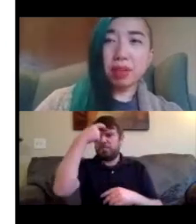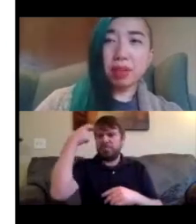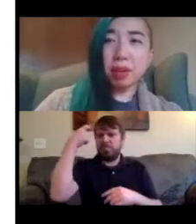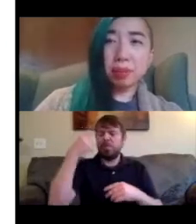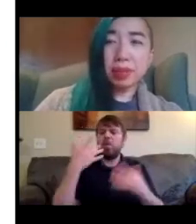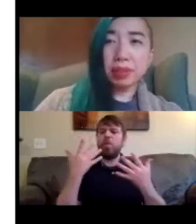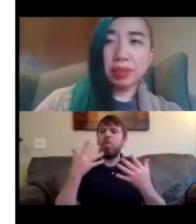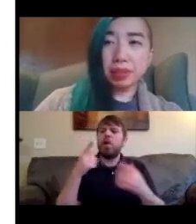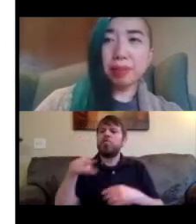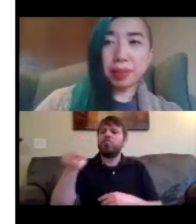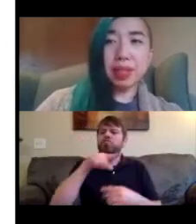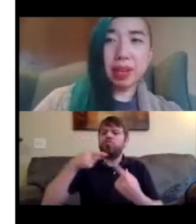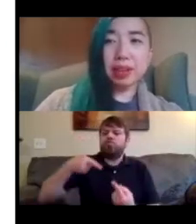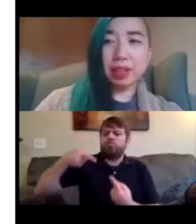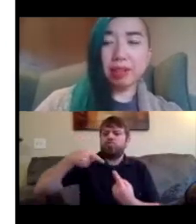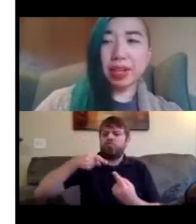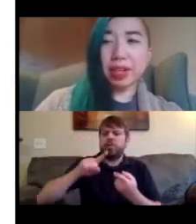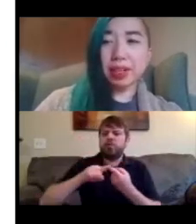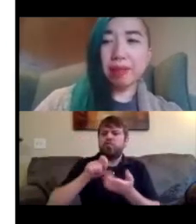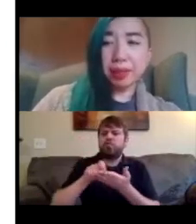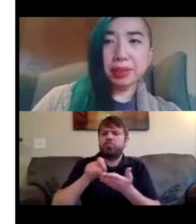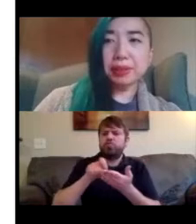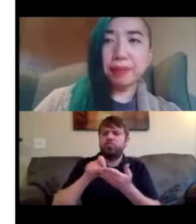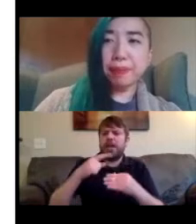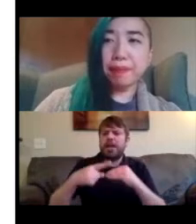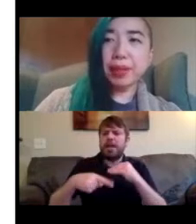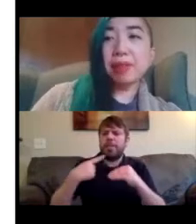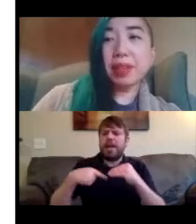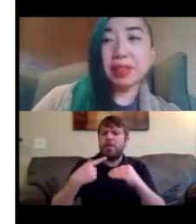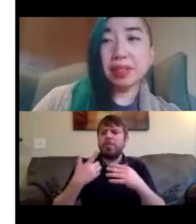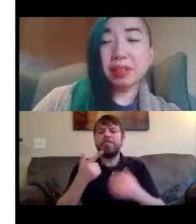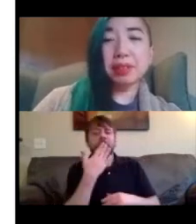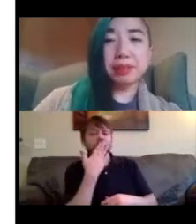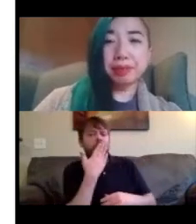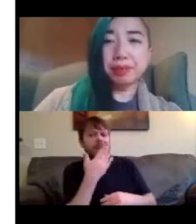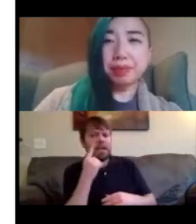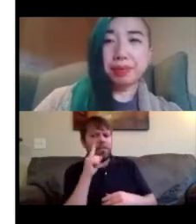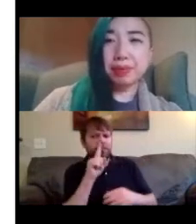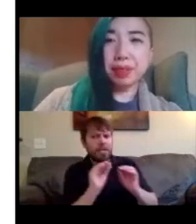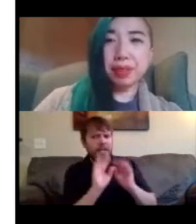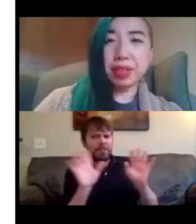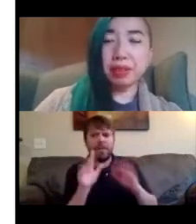Thank you-- Yeah, I hope that helps. For clarifying. Thank you for asking. I know it's a